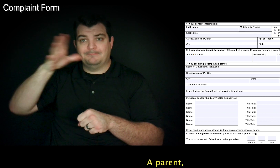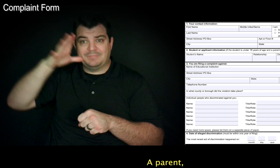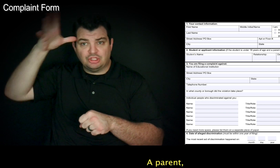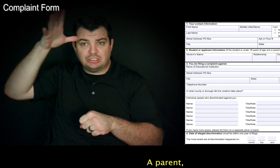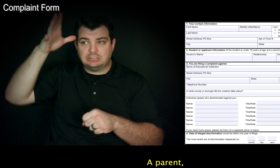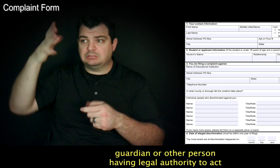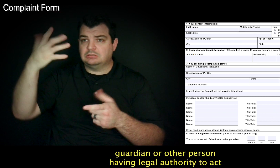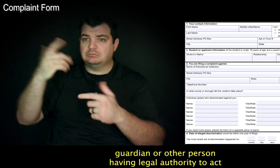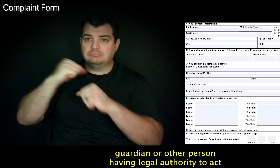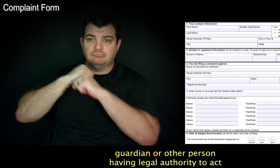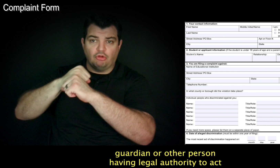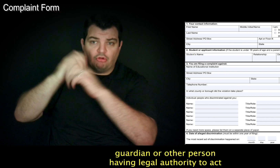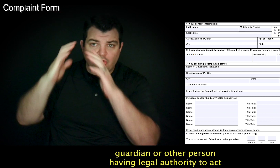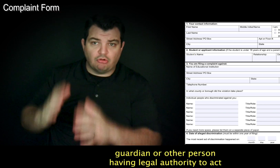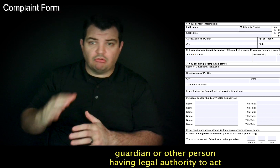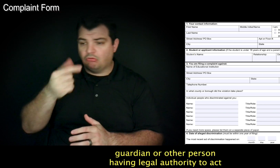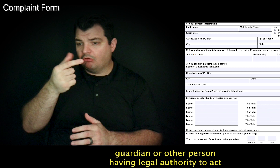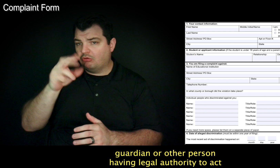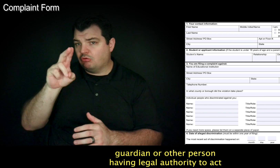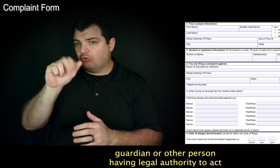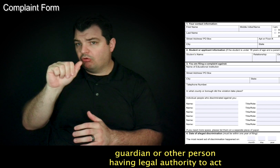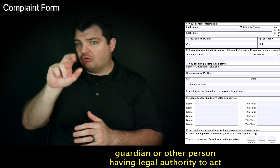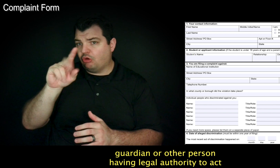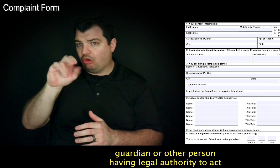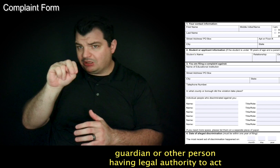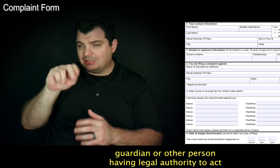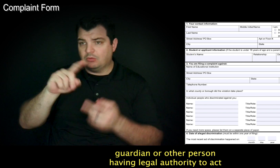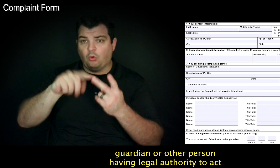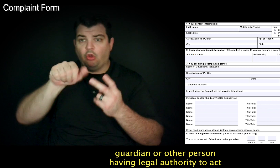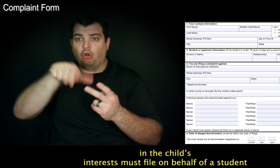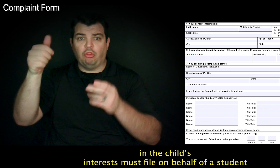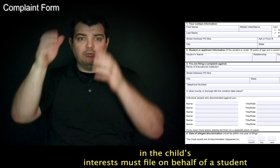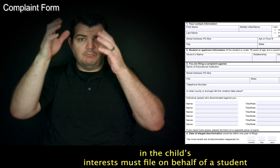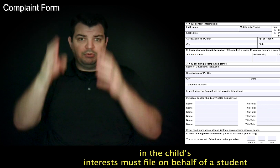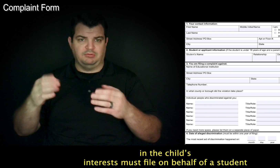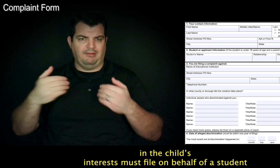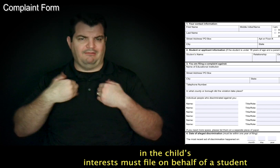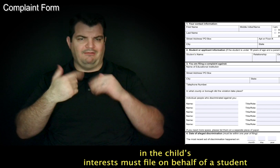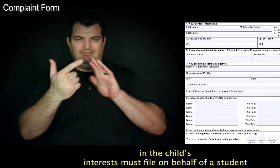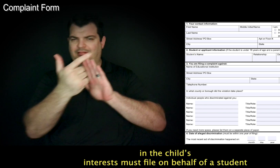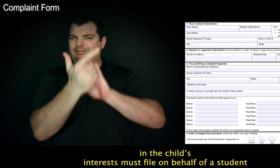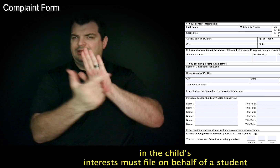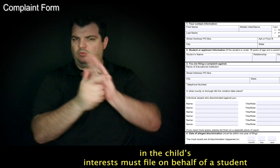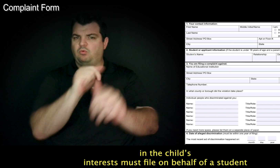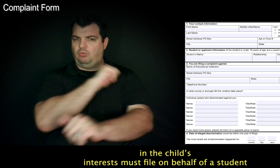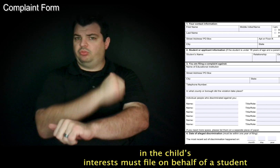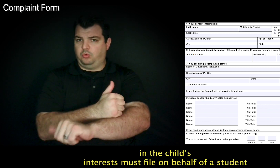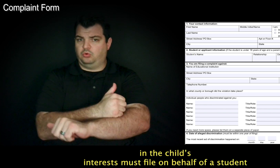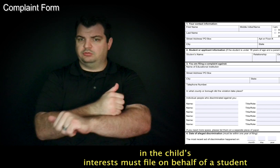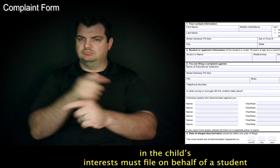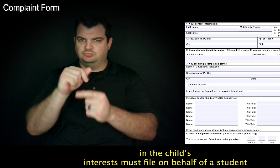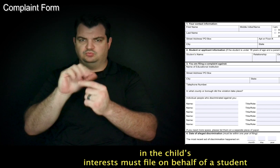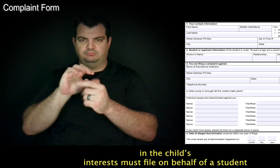A parent, guardian or other person having legal authority to act in the child’s interests must file on behalf of a student